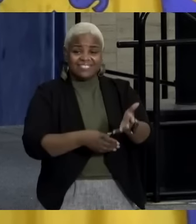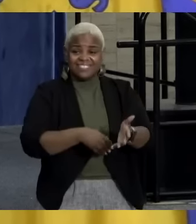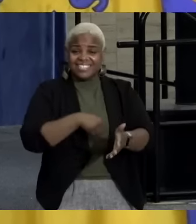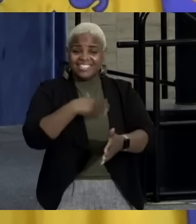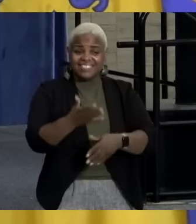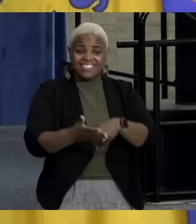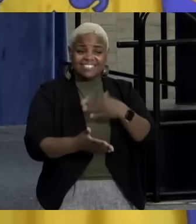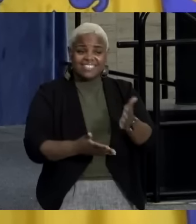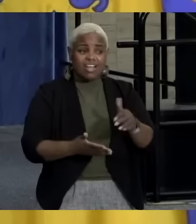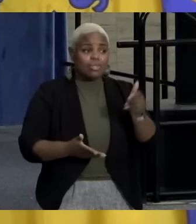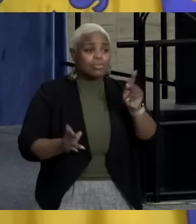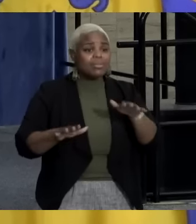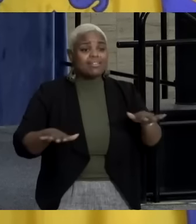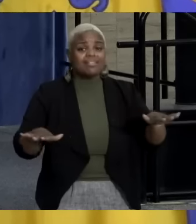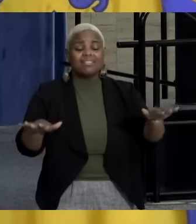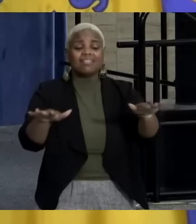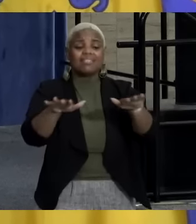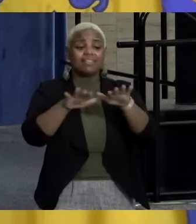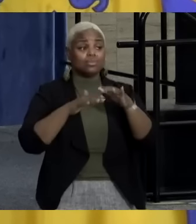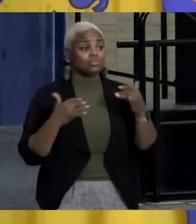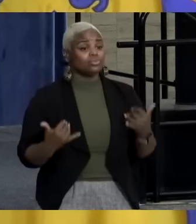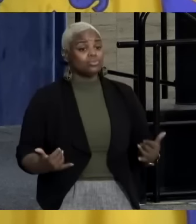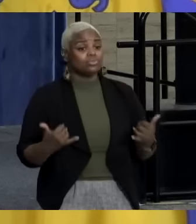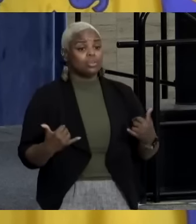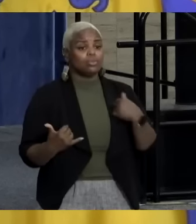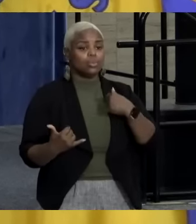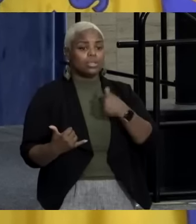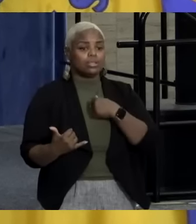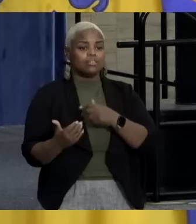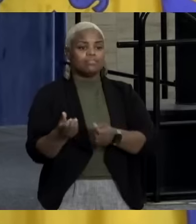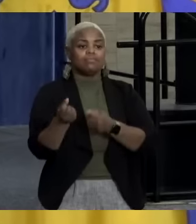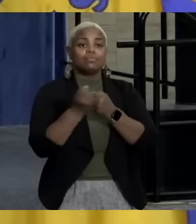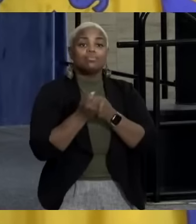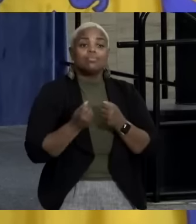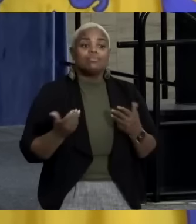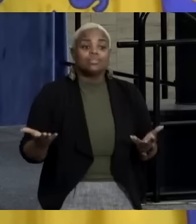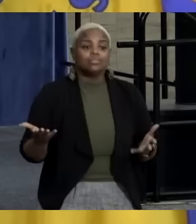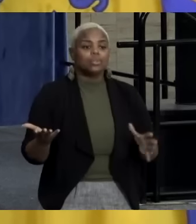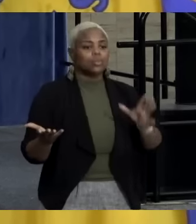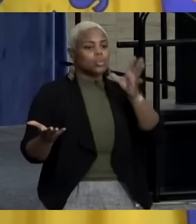we affirm that women's health matters. This milestone would not have been possible without